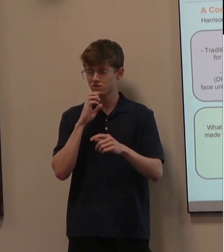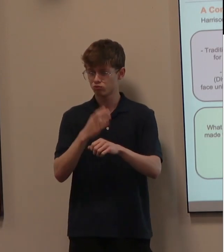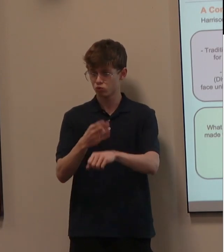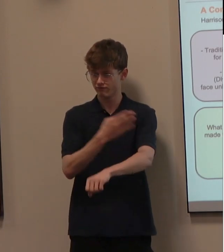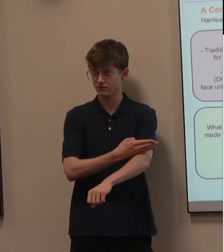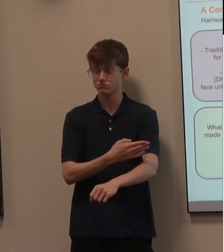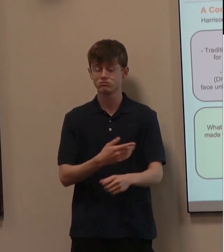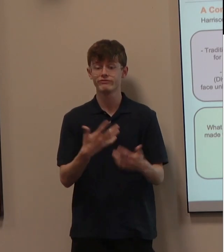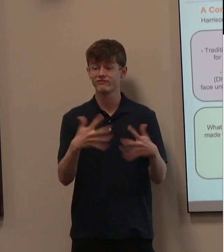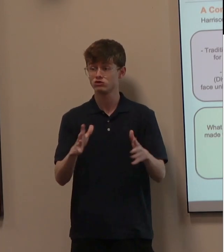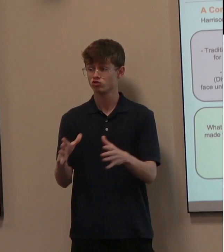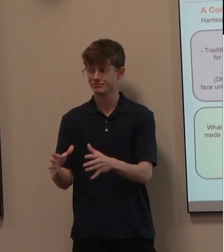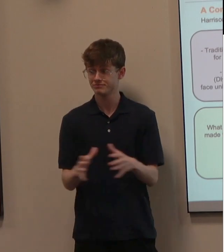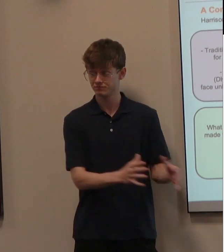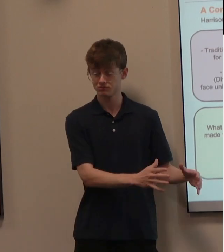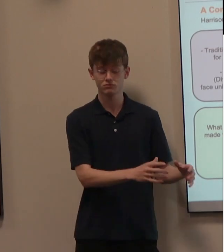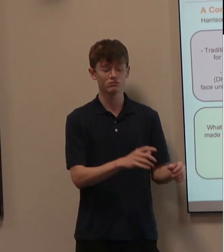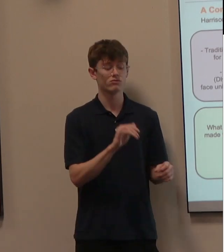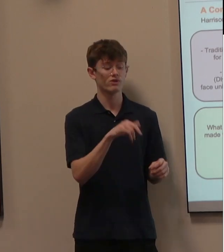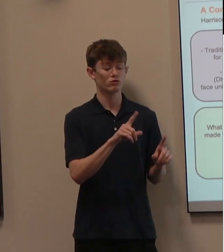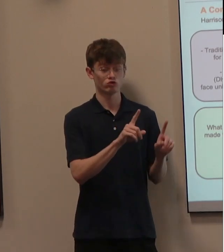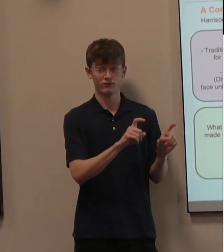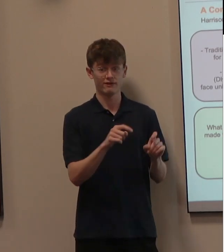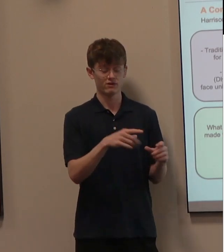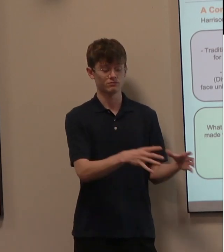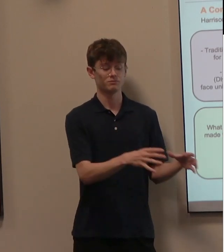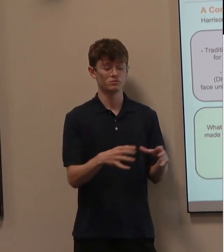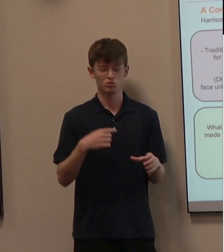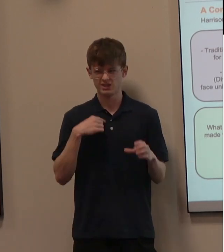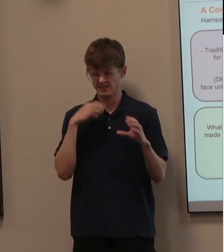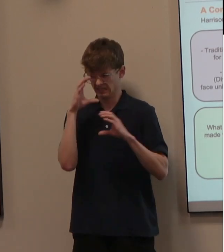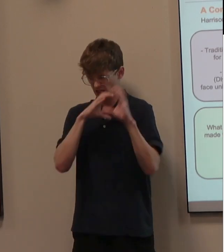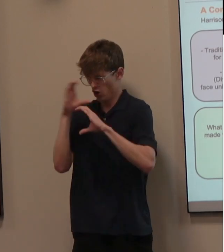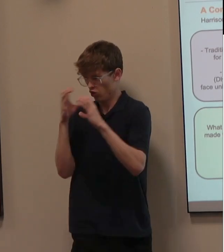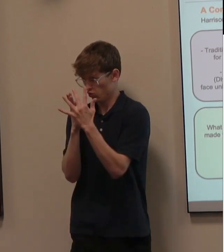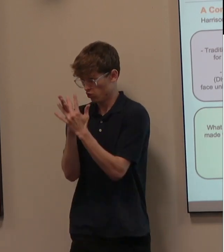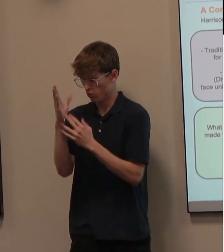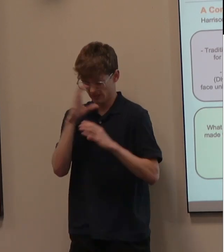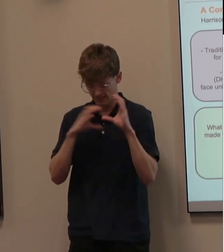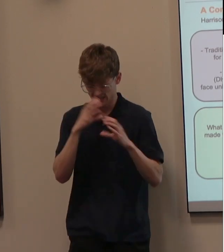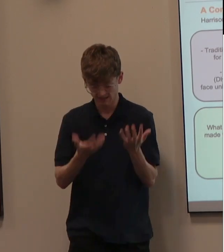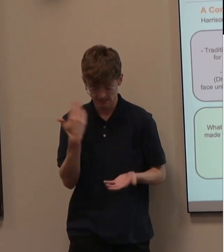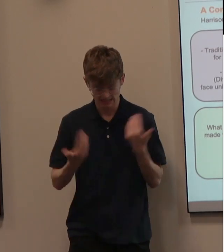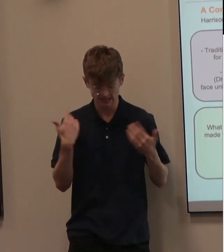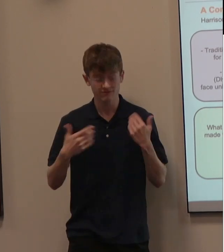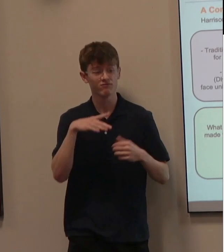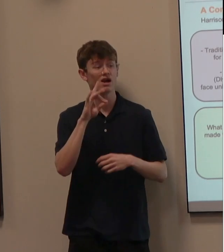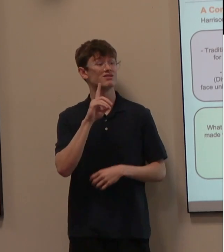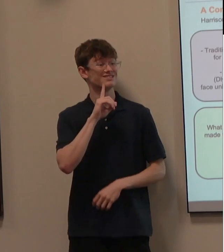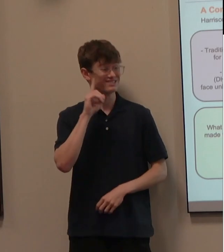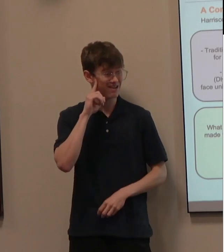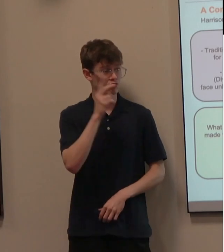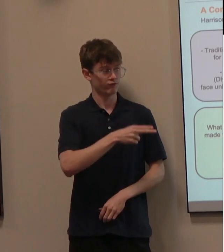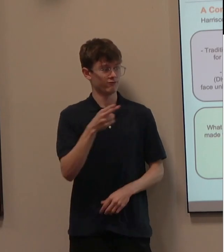and what should be improved. When the survey was finished, we looked through all of our data and we found deaf